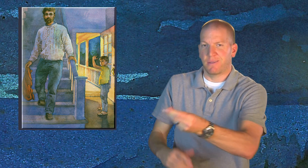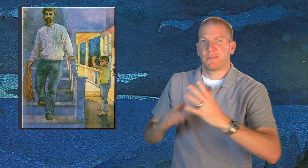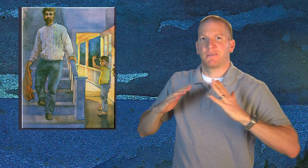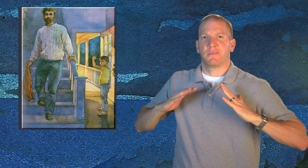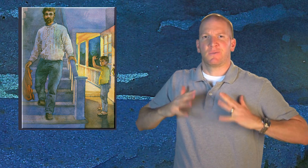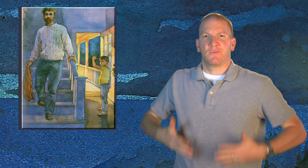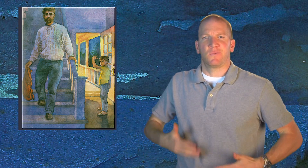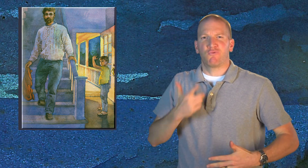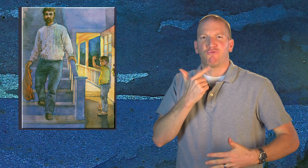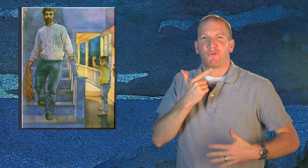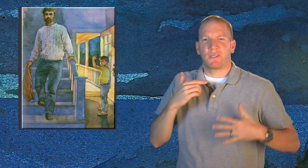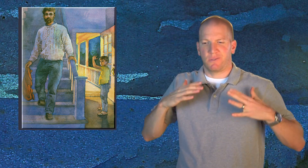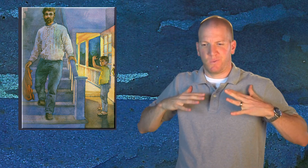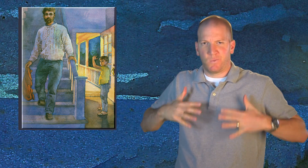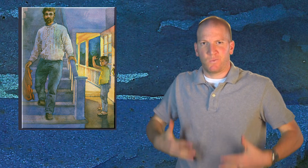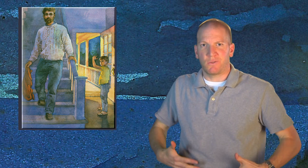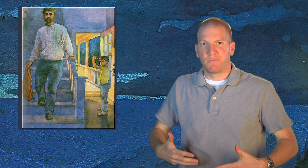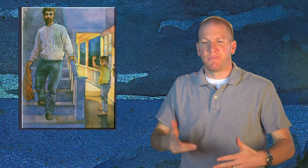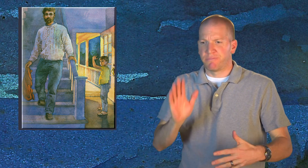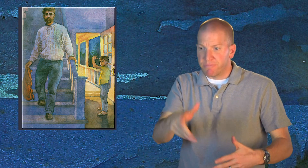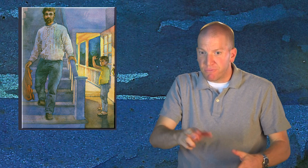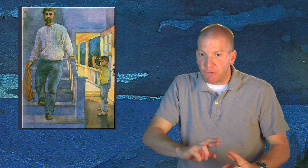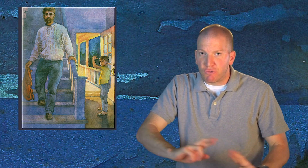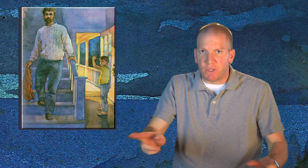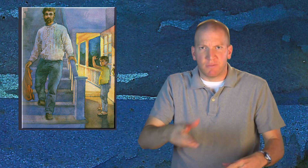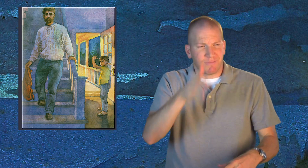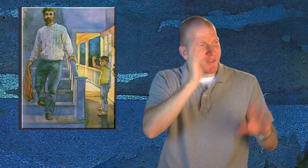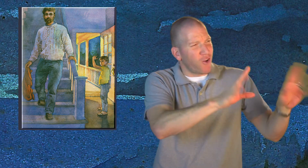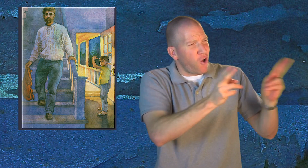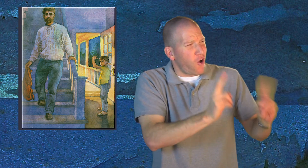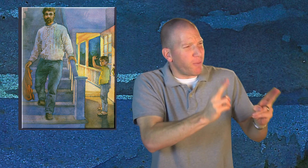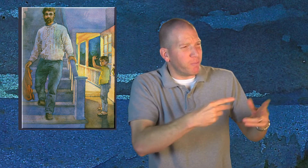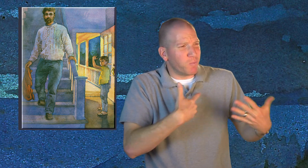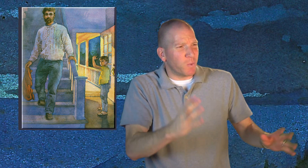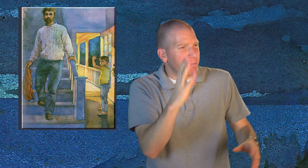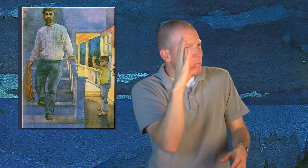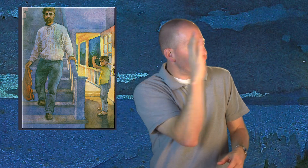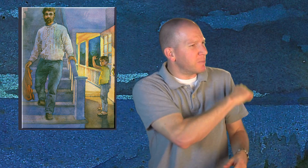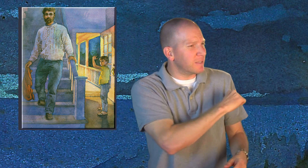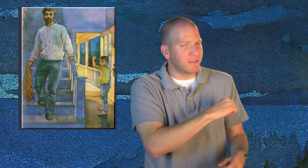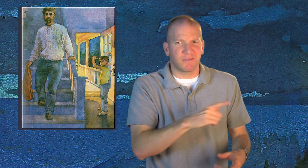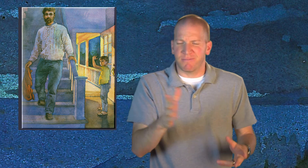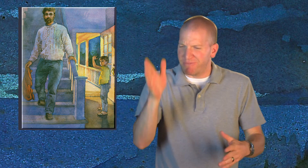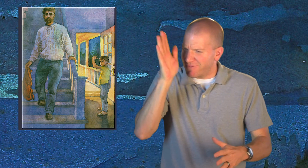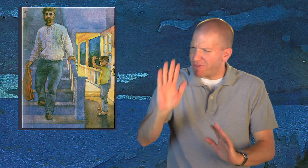He held out my sweatshirt. "Come on," I signed. "I don't want to miss it."